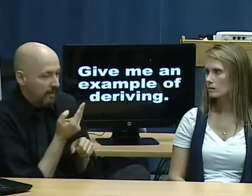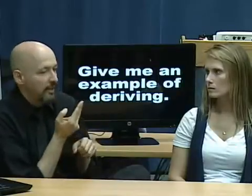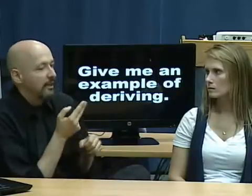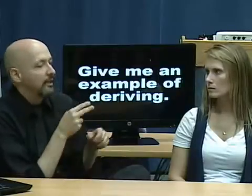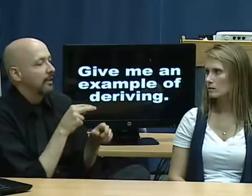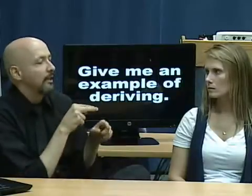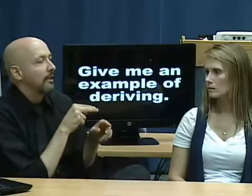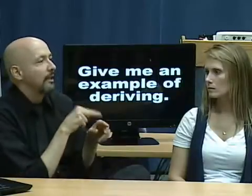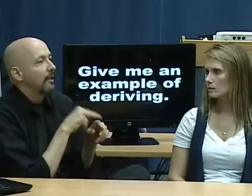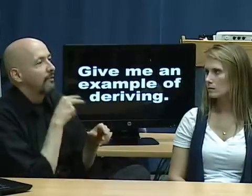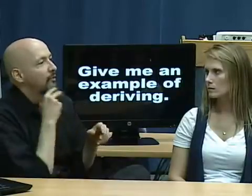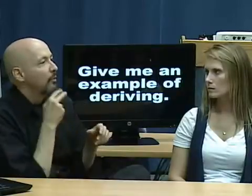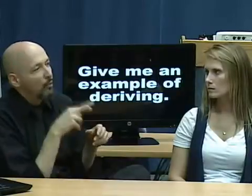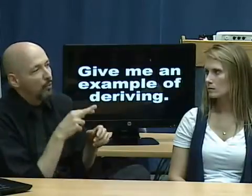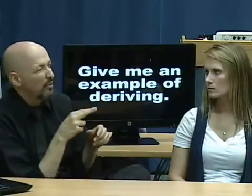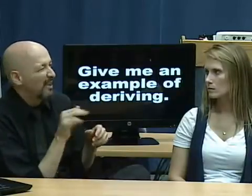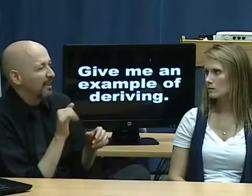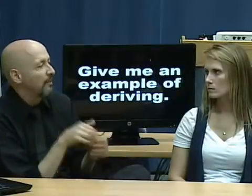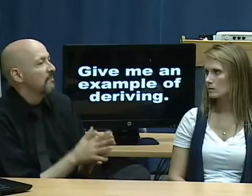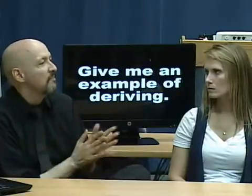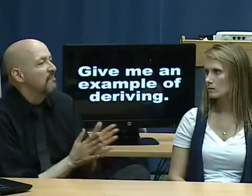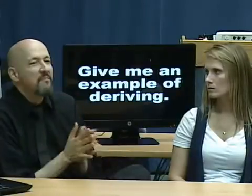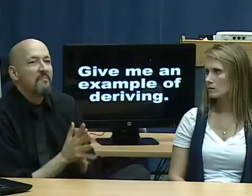using a Noun/Verb pair like that.